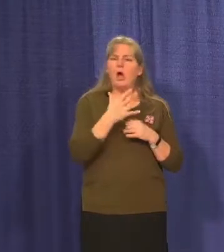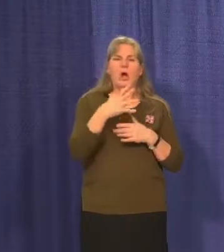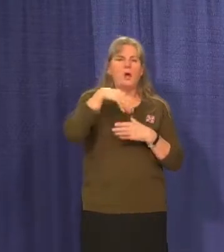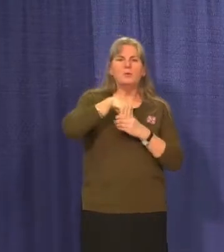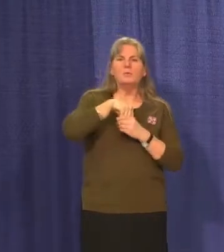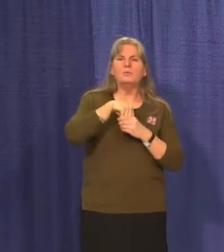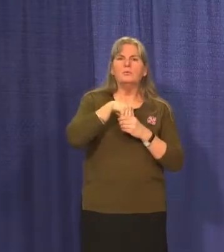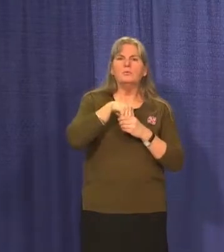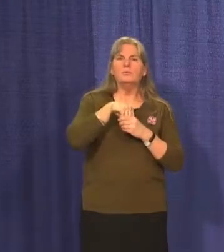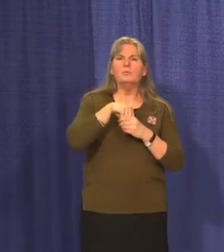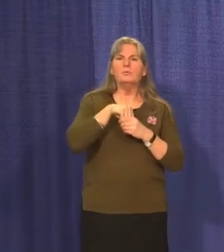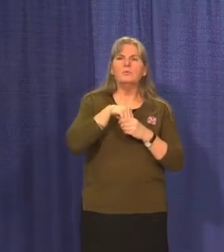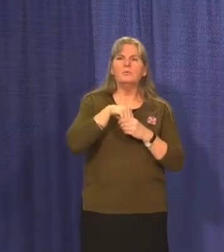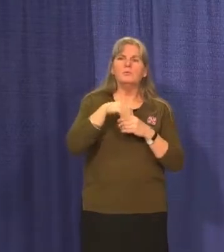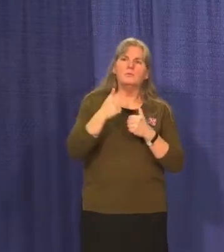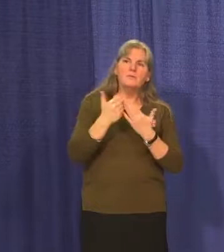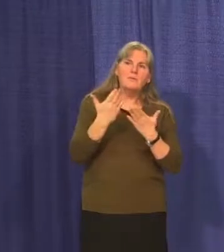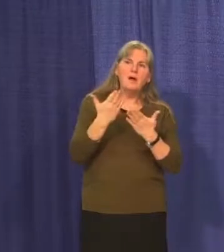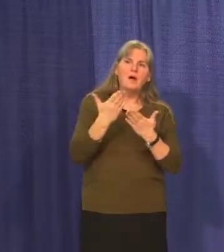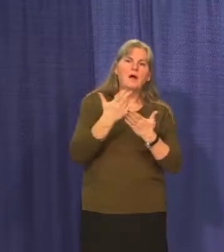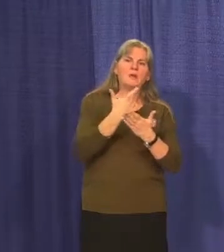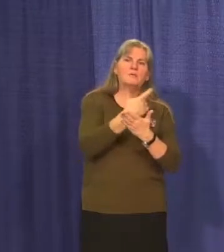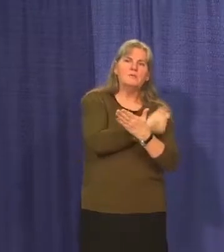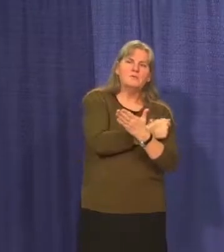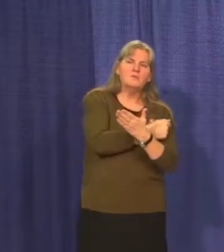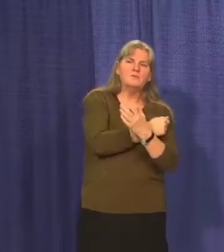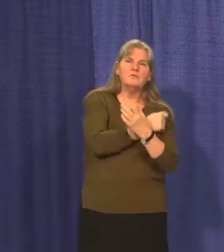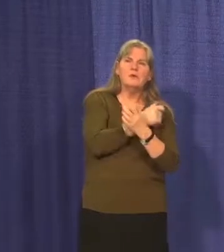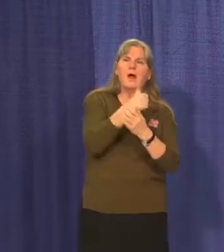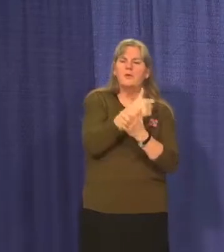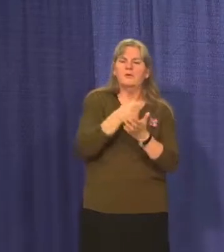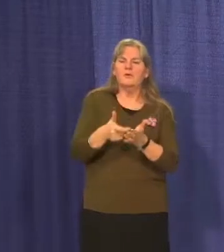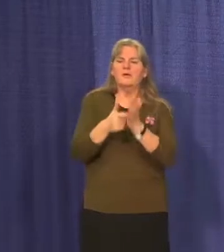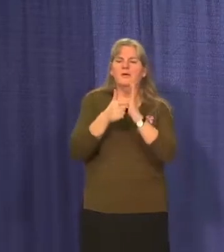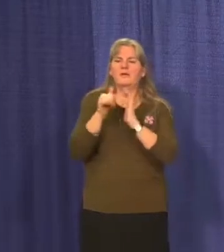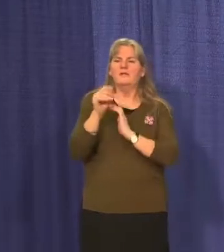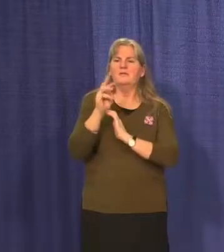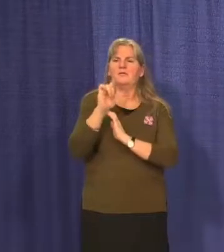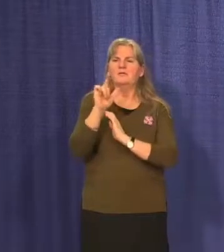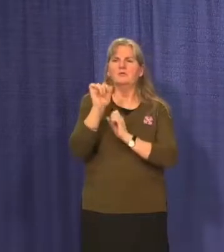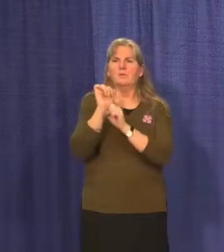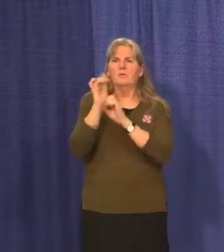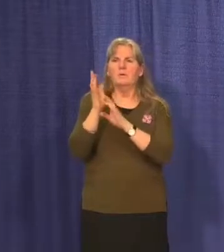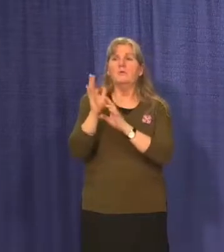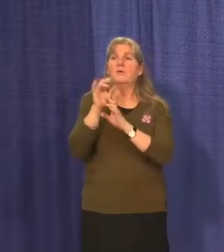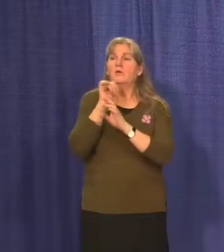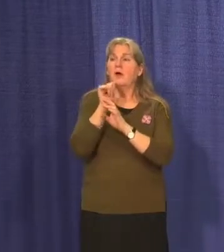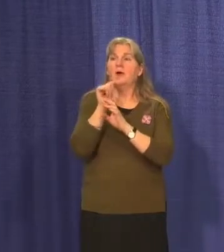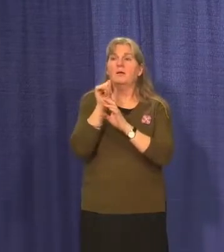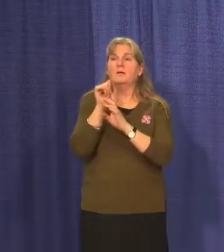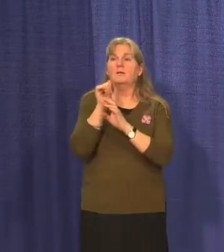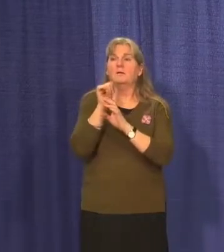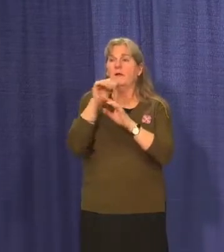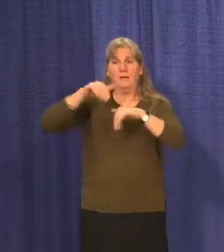sectors, such as some of the essential worker categories that you mentioned, because we are